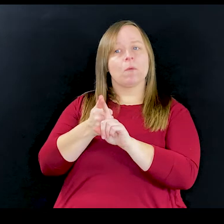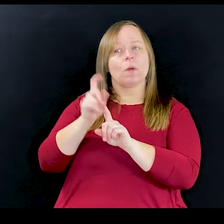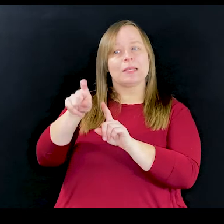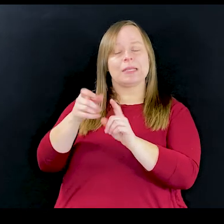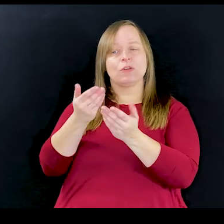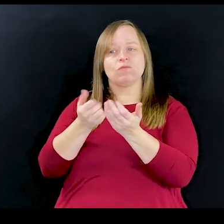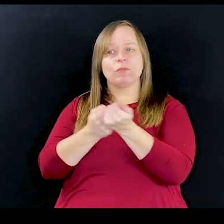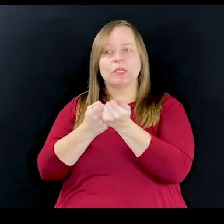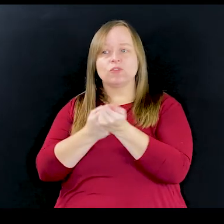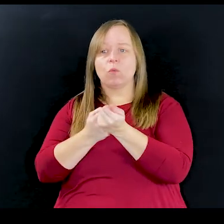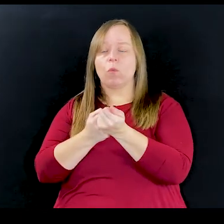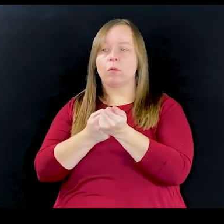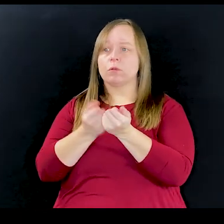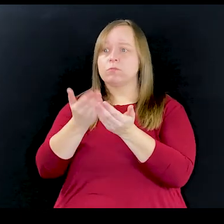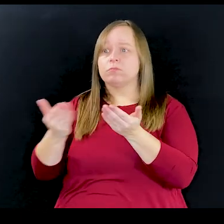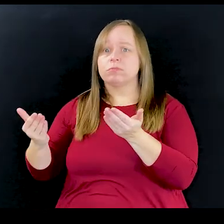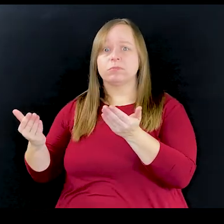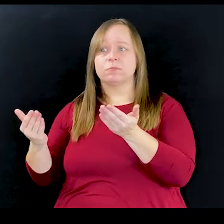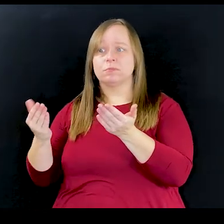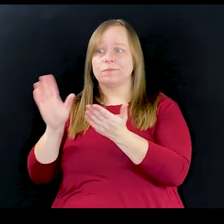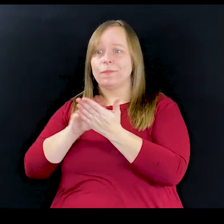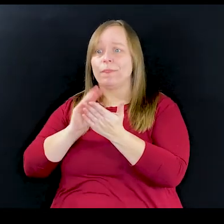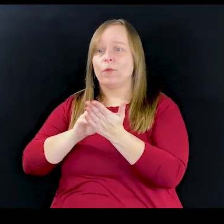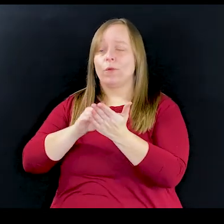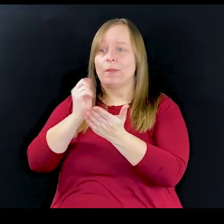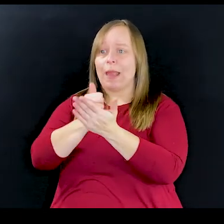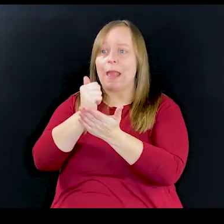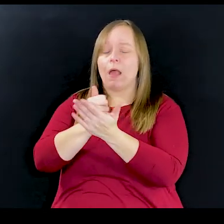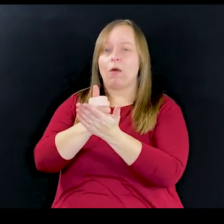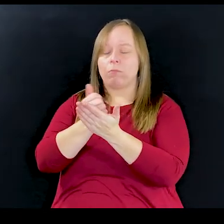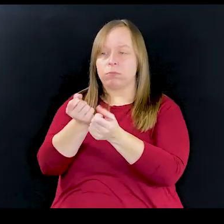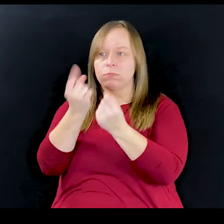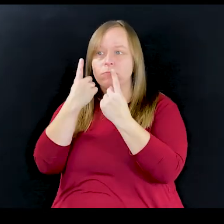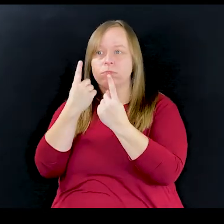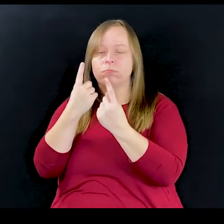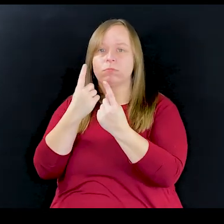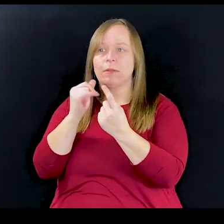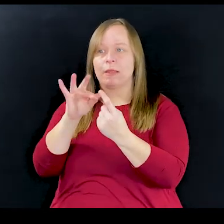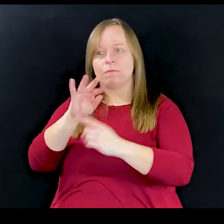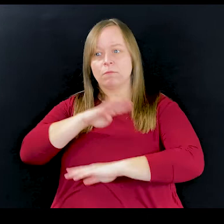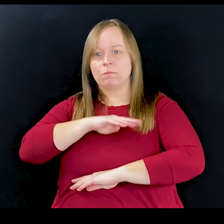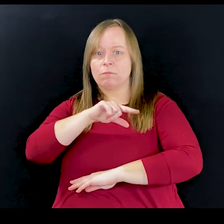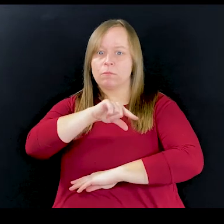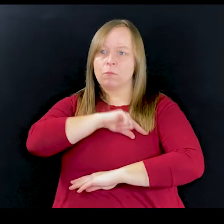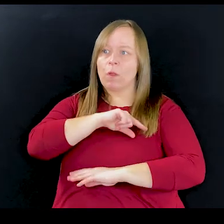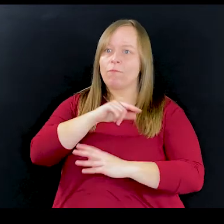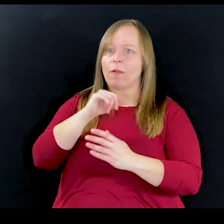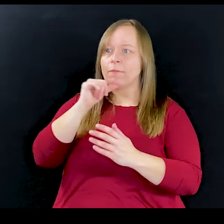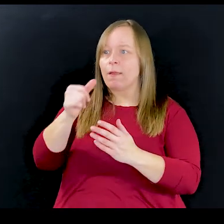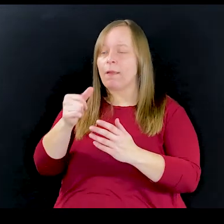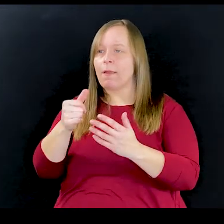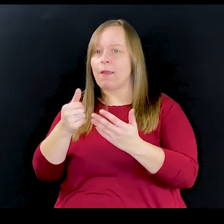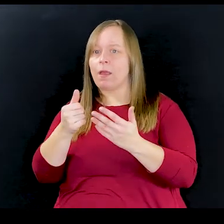or need resources or assistance to help with these claims and really understand if they satisfy the elements that